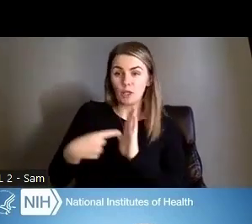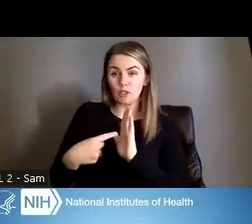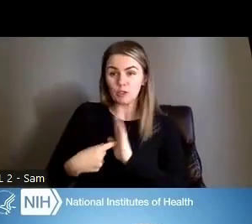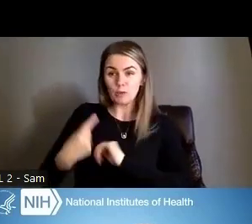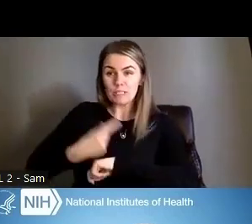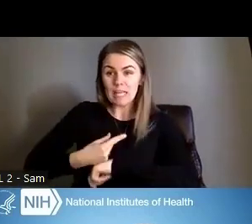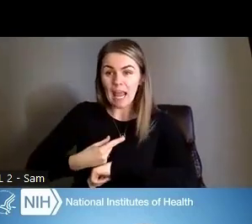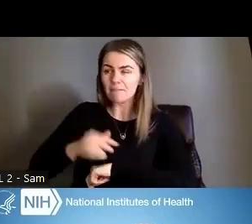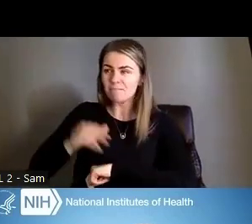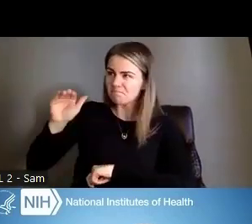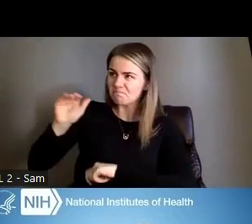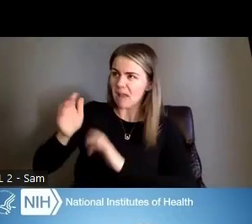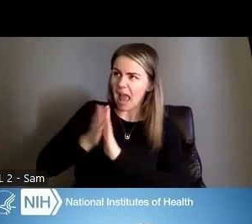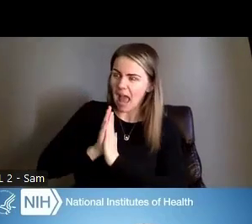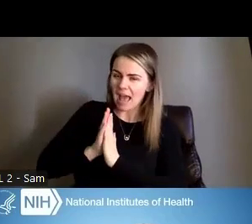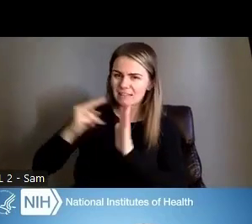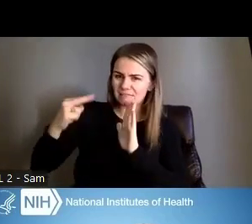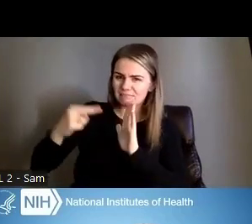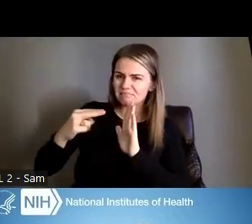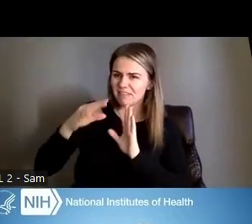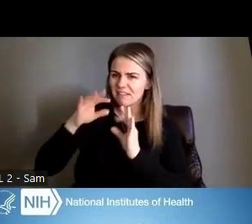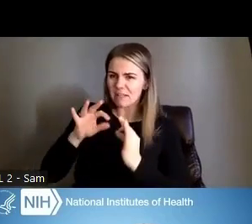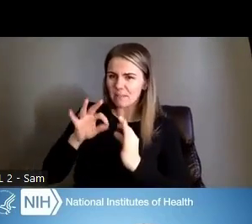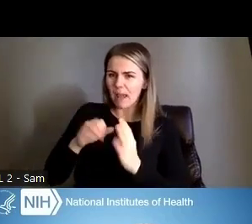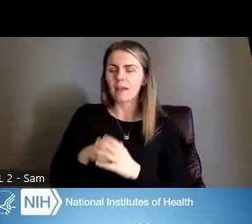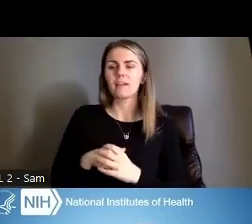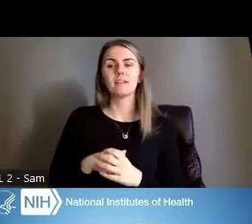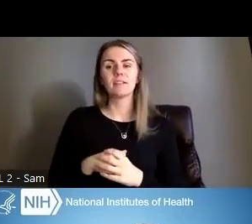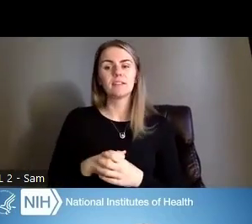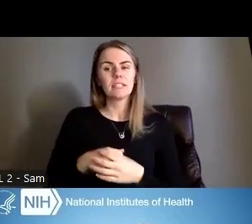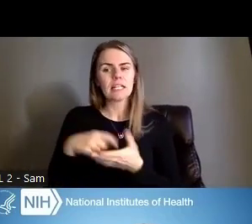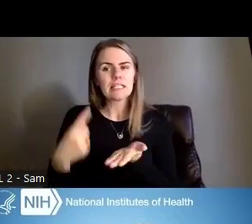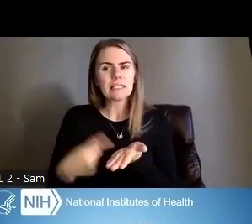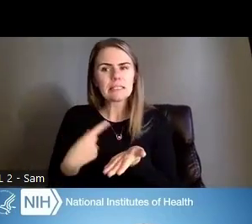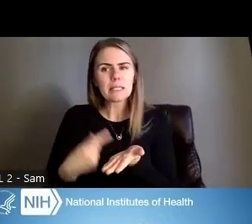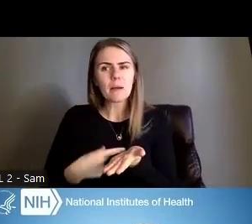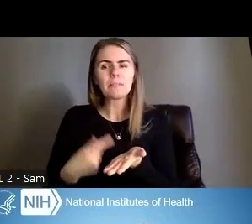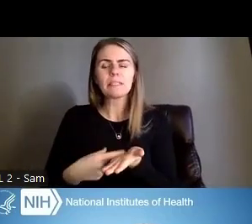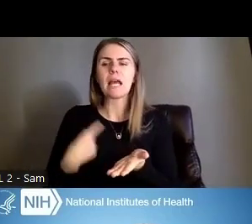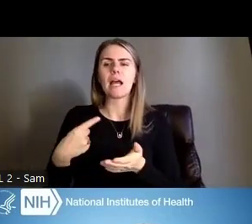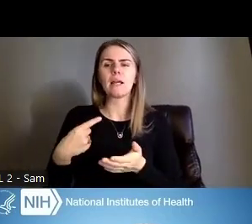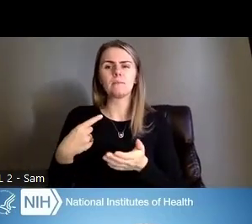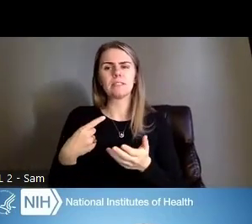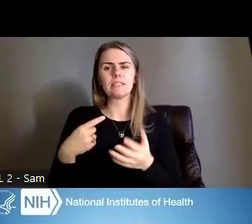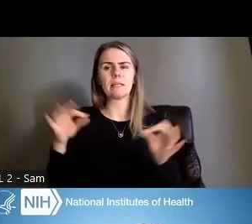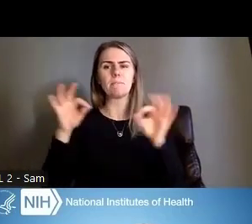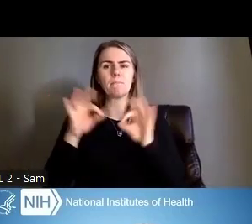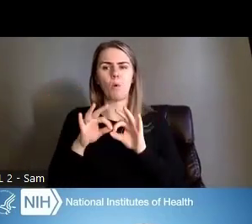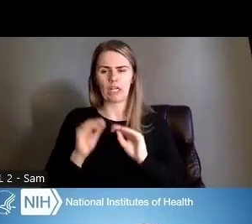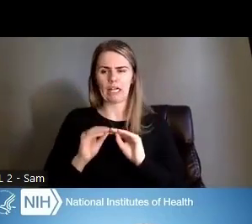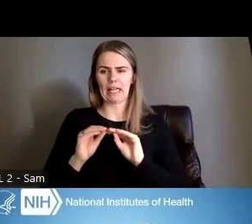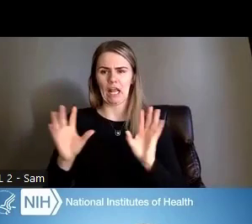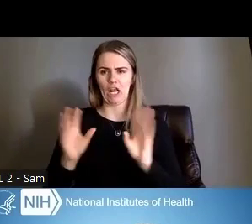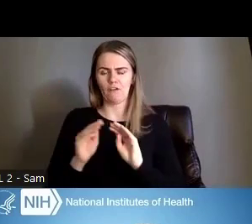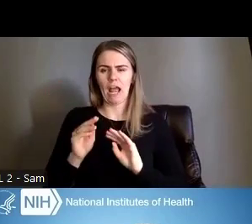get their summary statement back, and they're like, "But I said this. Why are the reviewers saying I didn't say this?" And then you go back to the actual grant, and it's just .. .